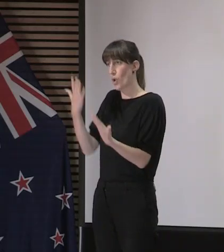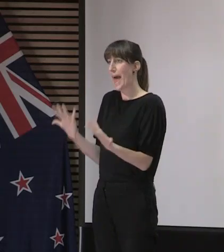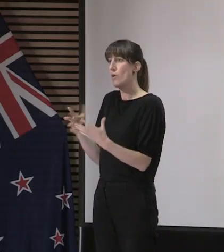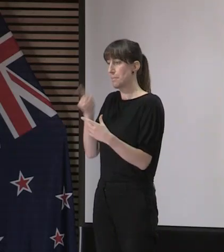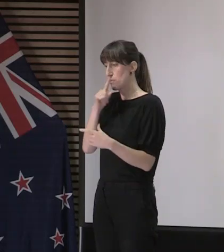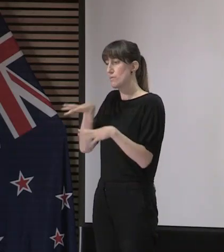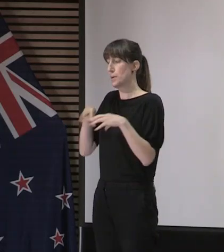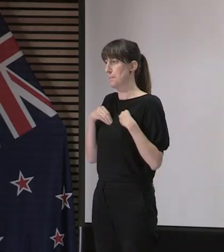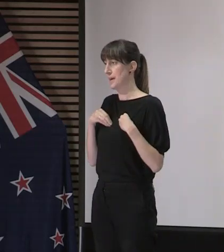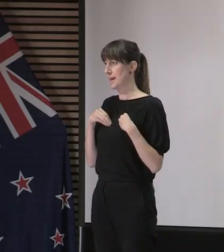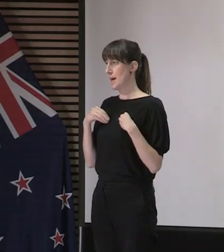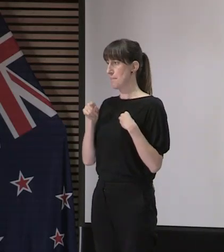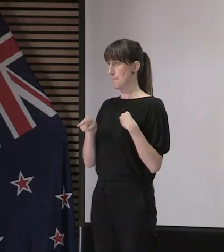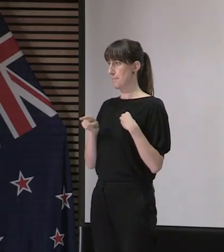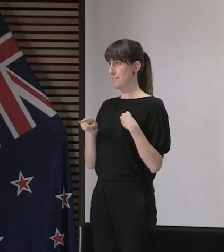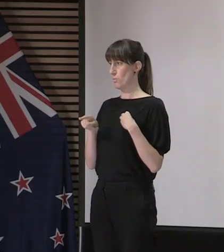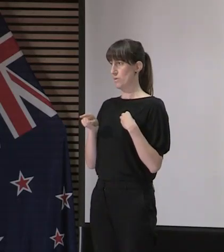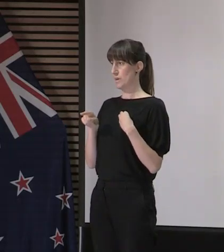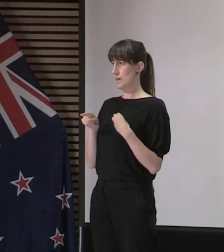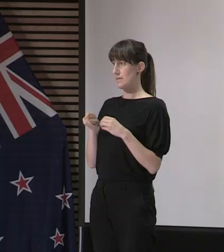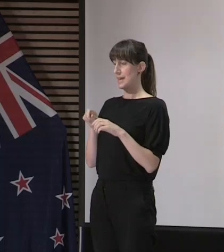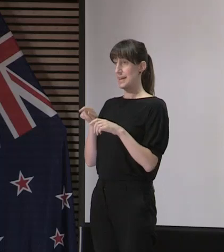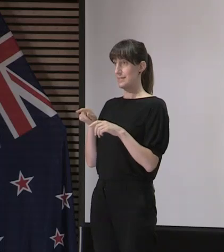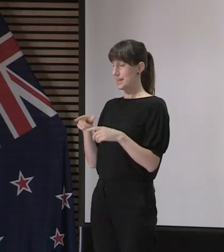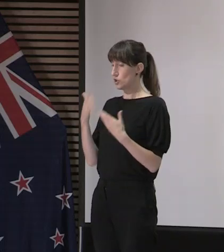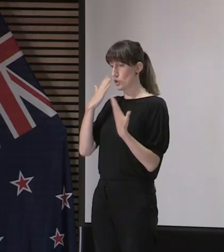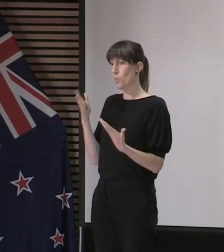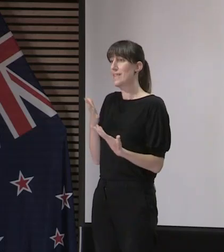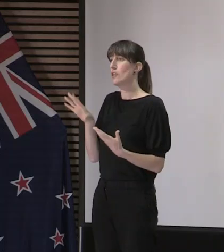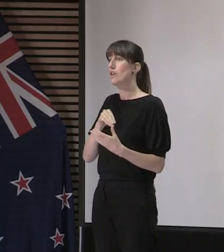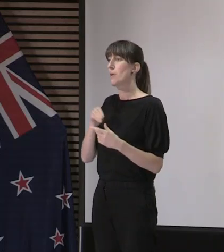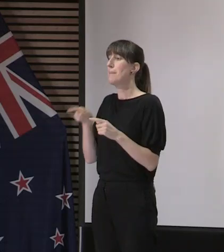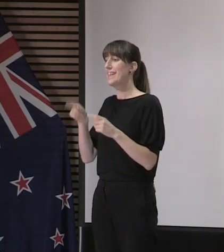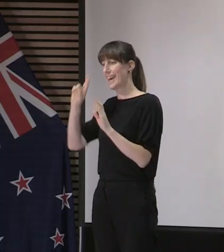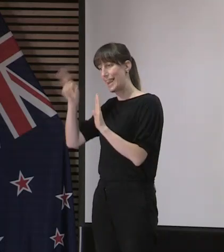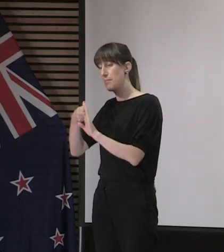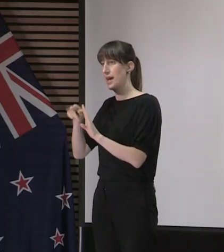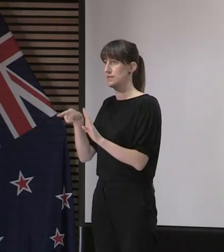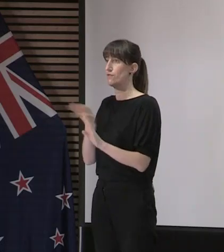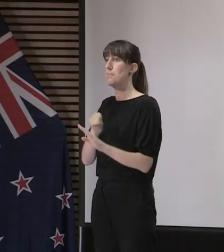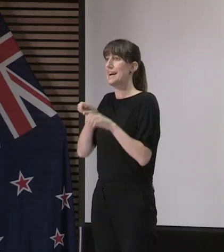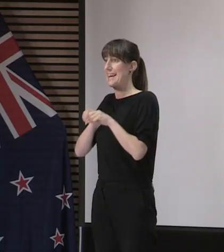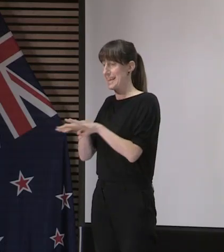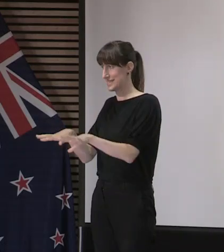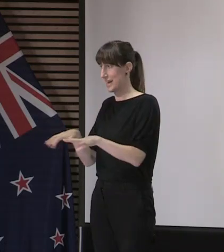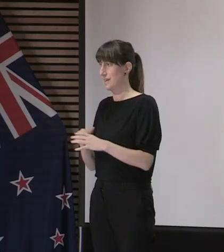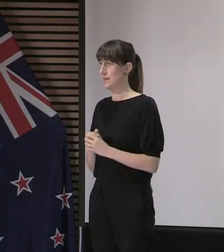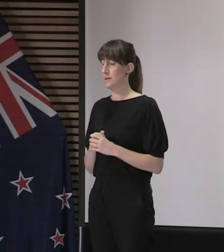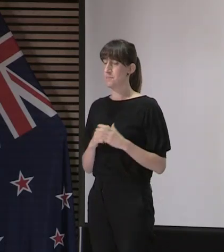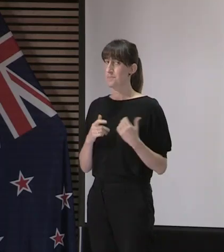there's quite a bit in that question. So I don't think the information is misleading.